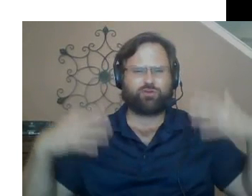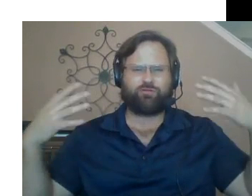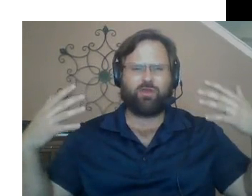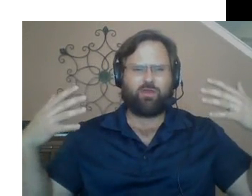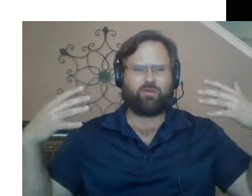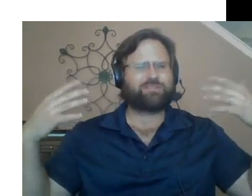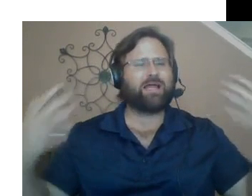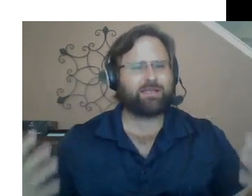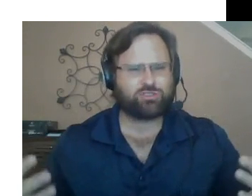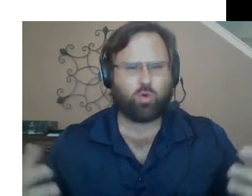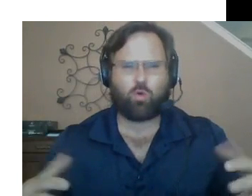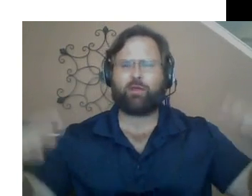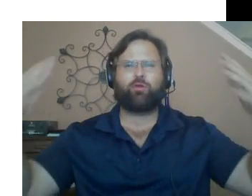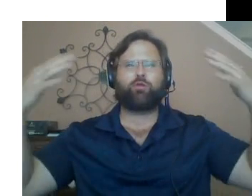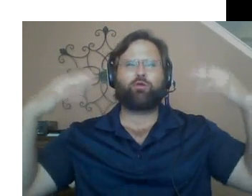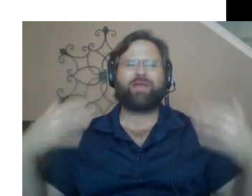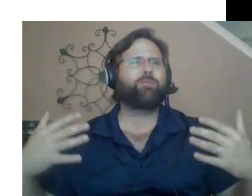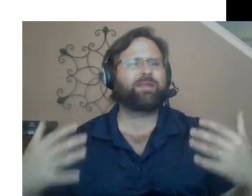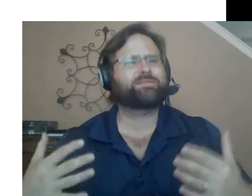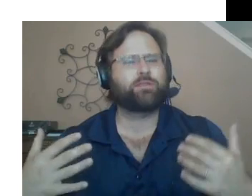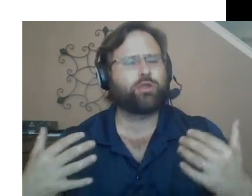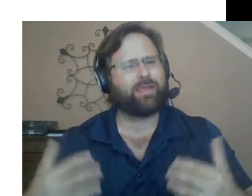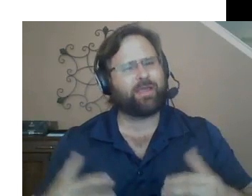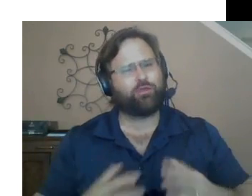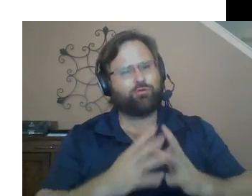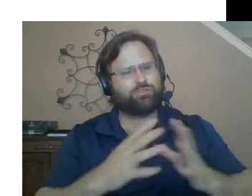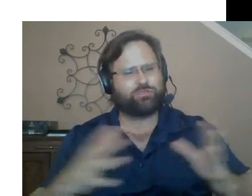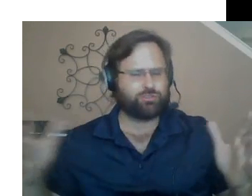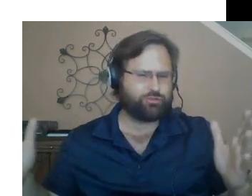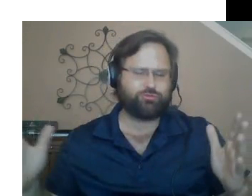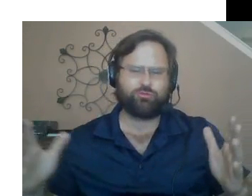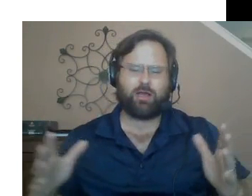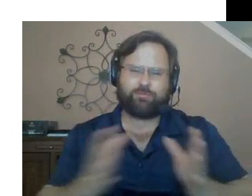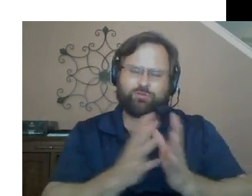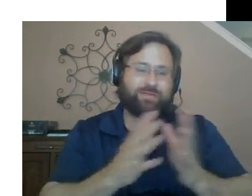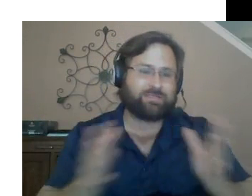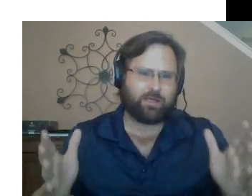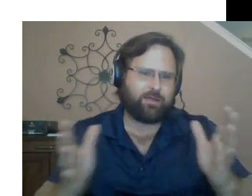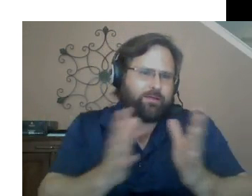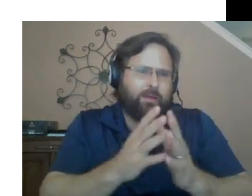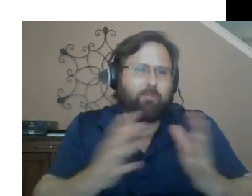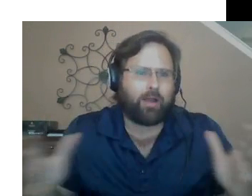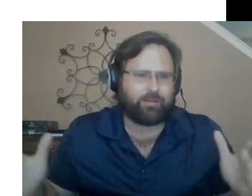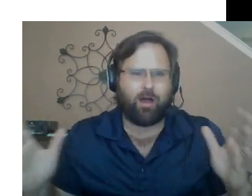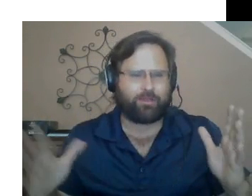sort of telling a story or everybody's looking at you to do sort of a monologue